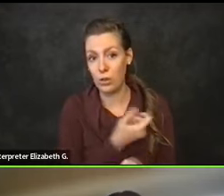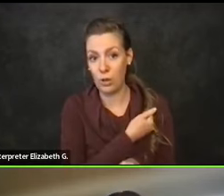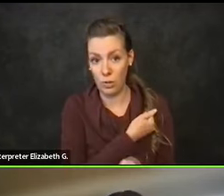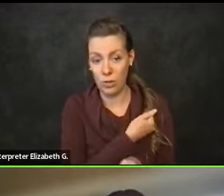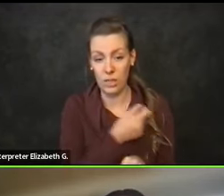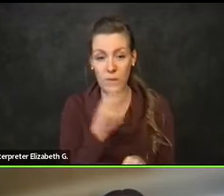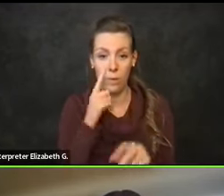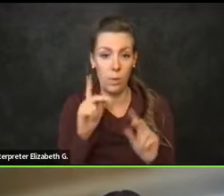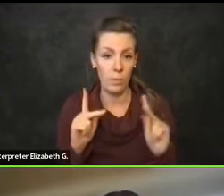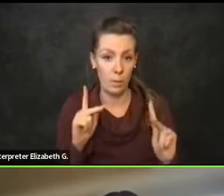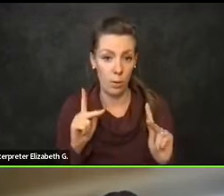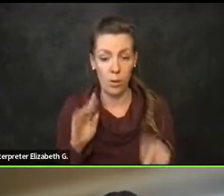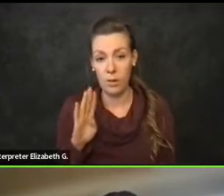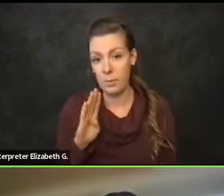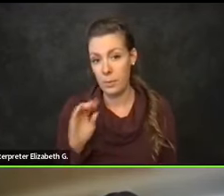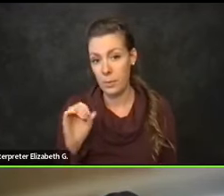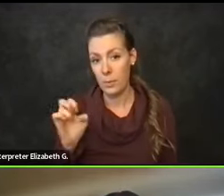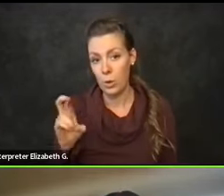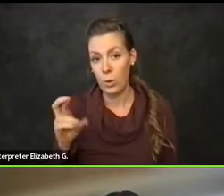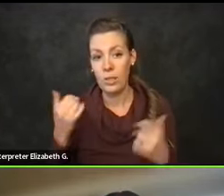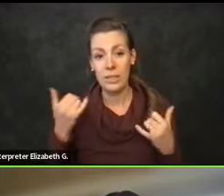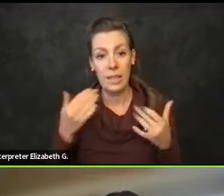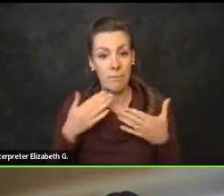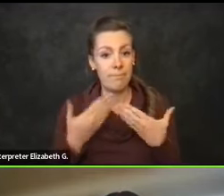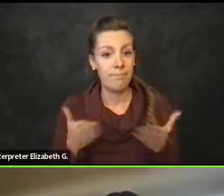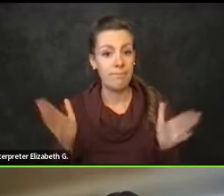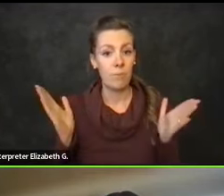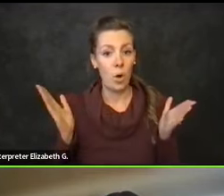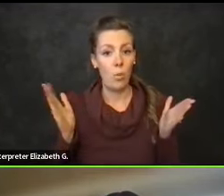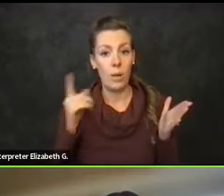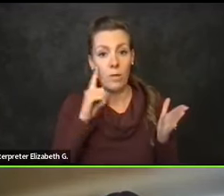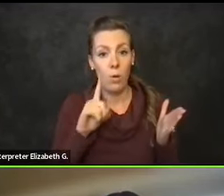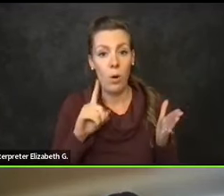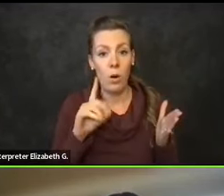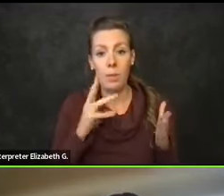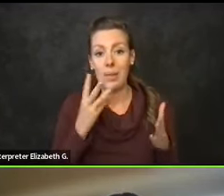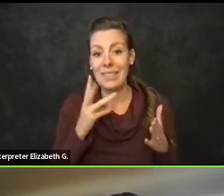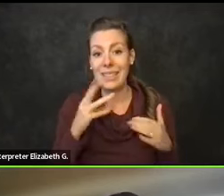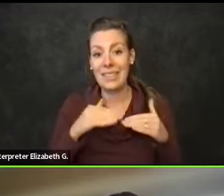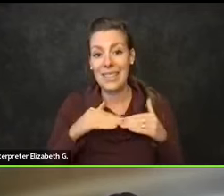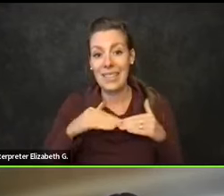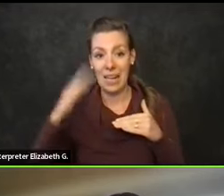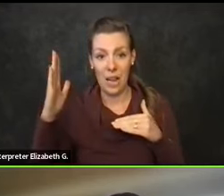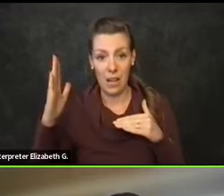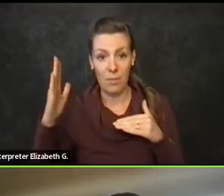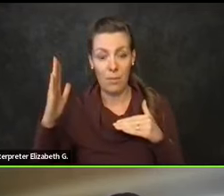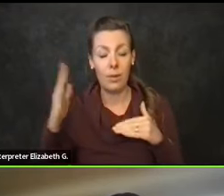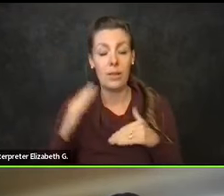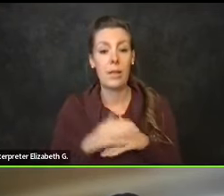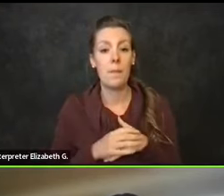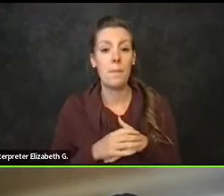The booster is now available for those 16 and over who are eligible in terms of the time frame.